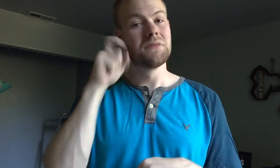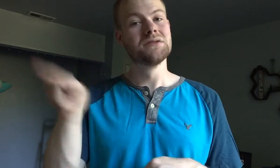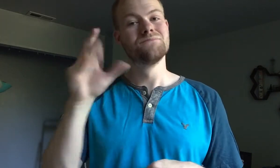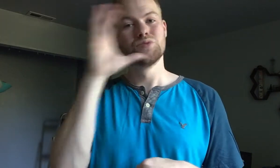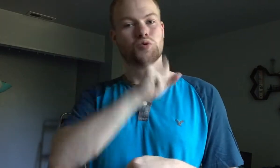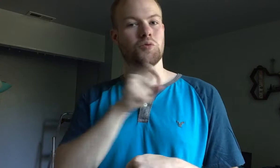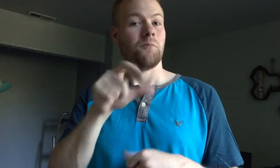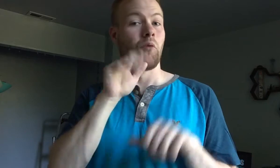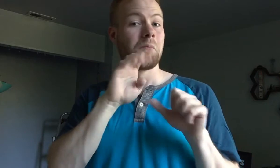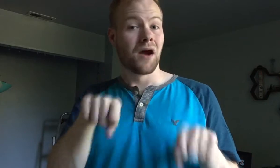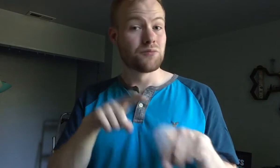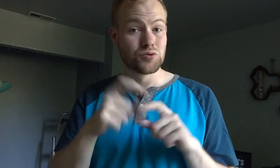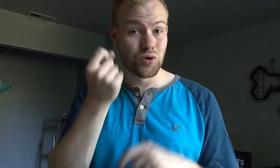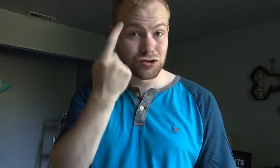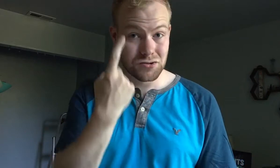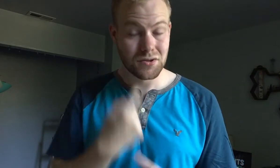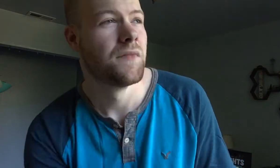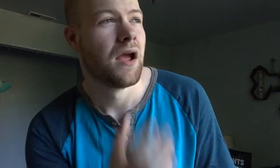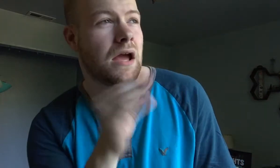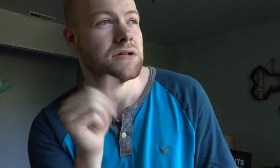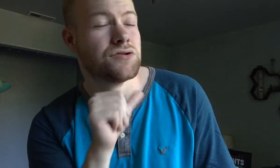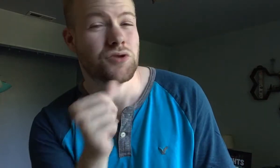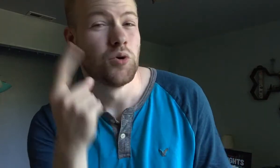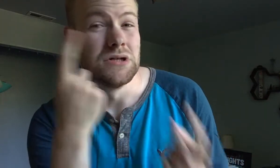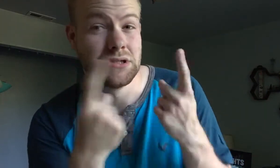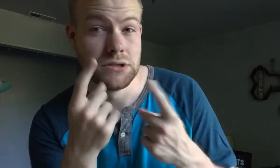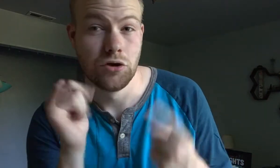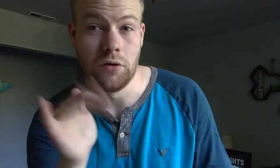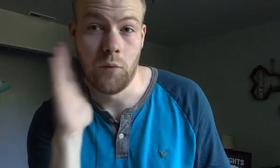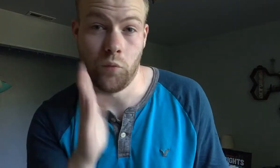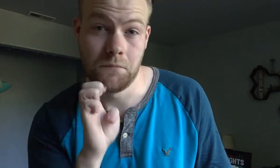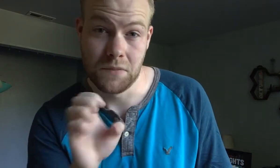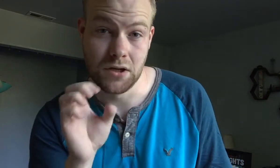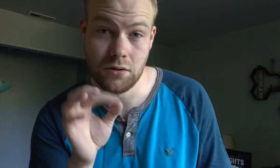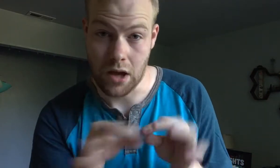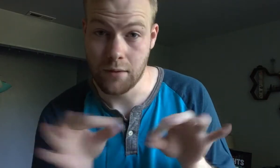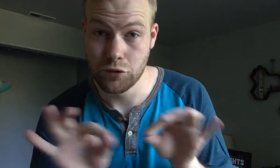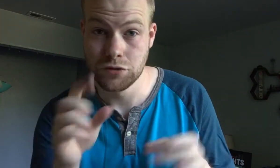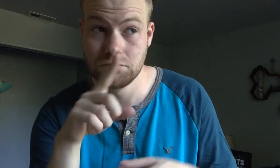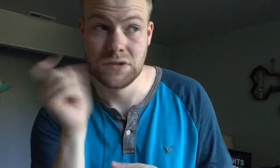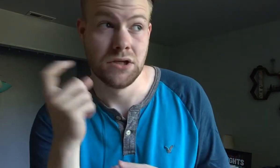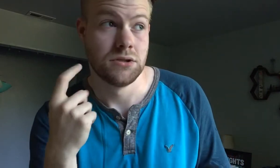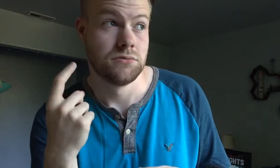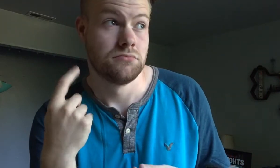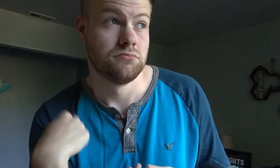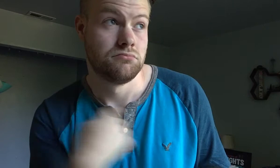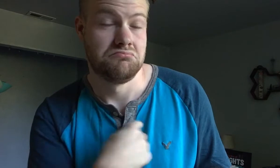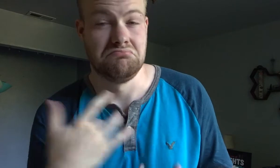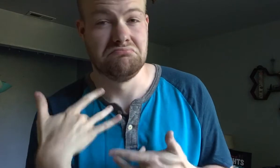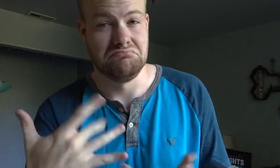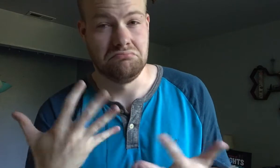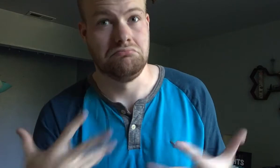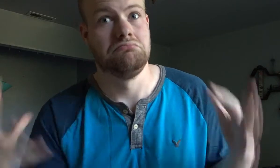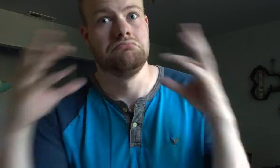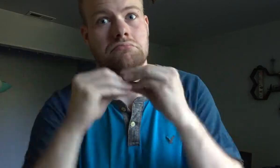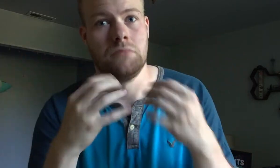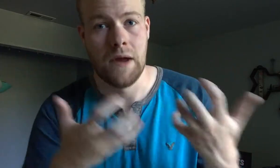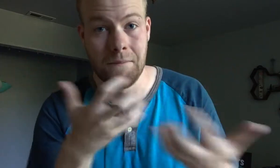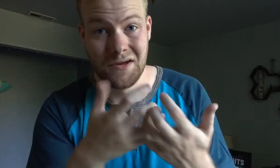they assume they won’t be able to understand (and don’t consider that there most likely will be captions since we’re usually way more accommodating